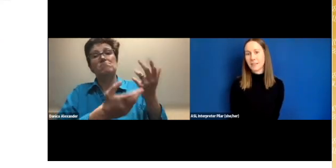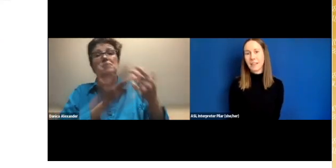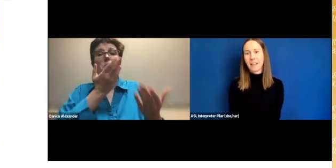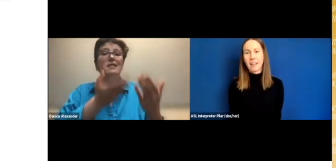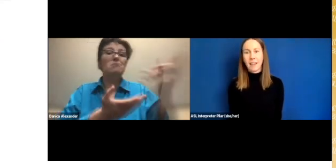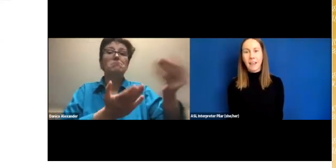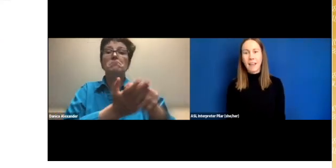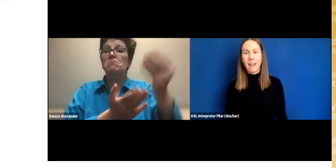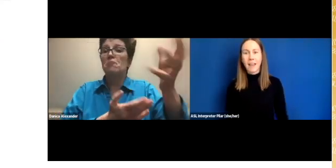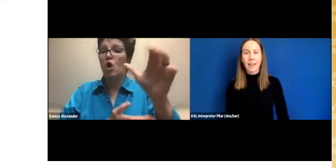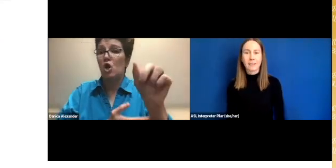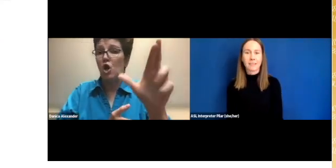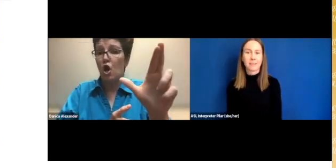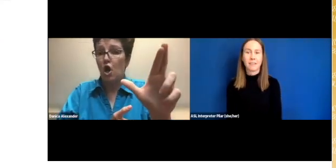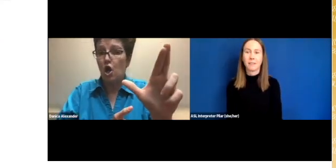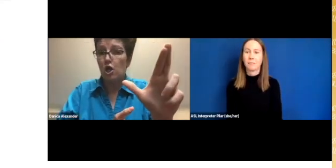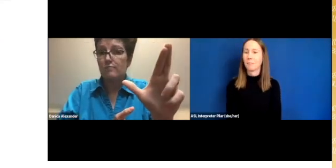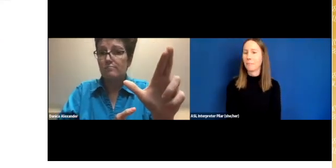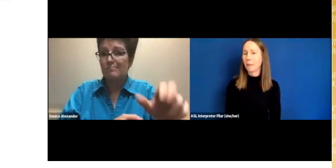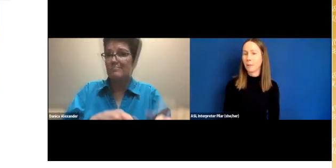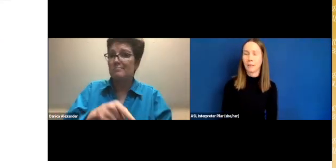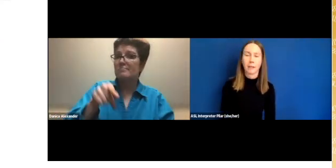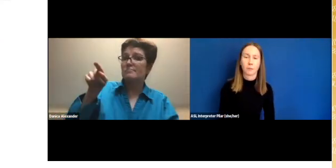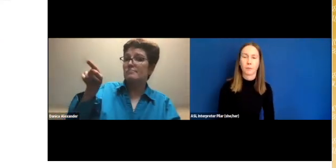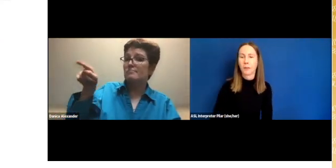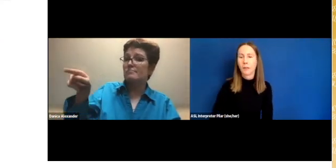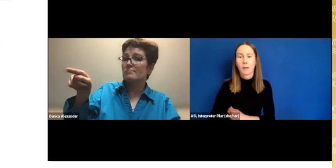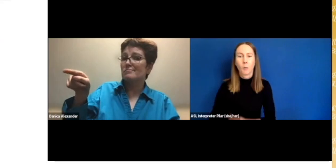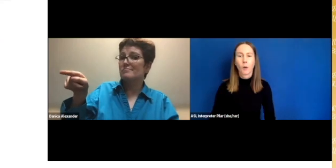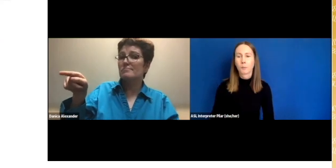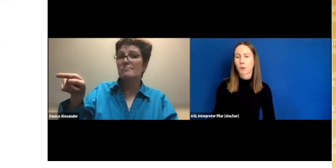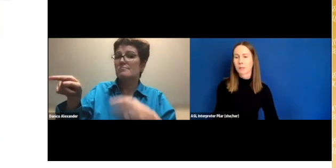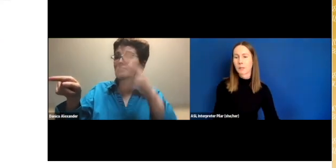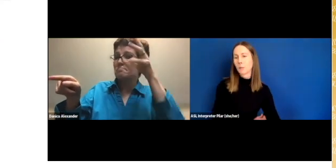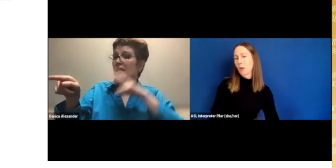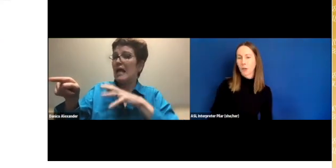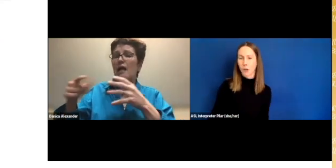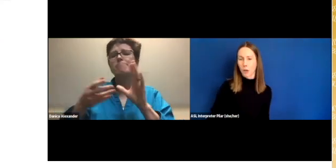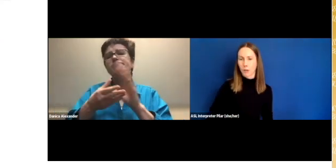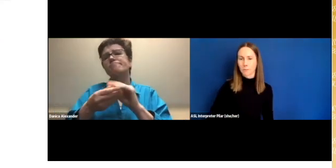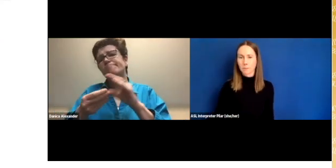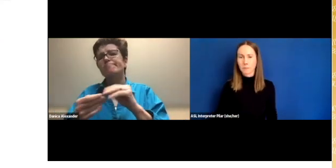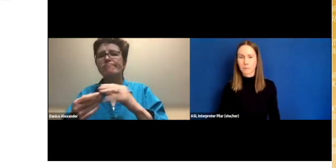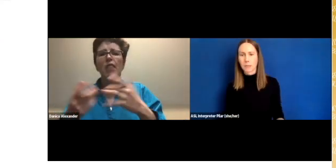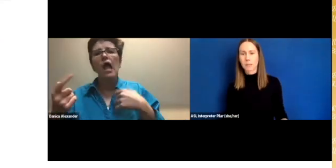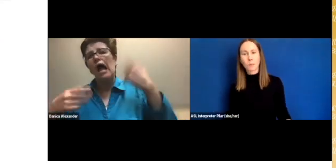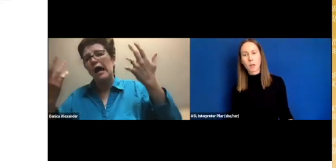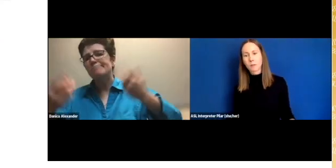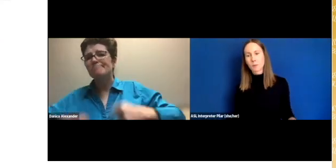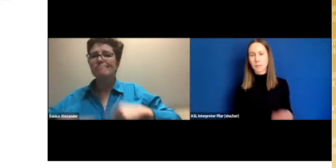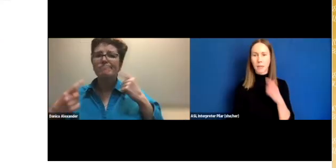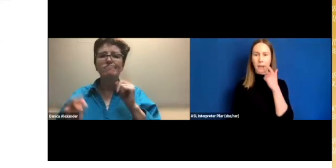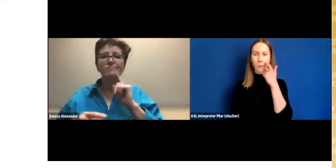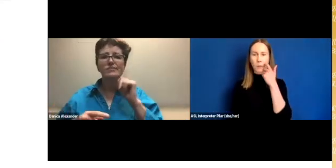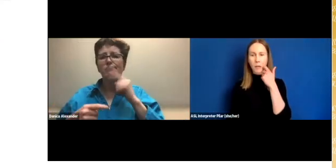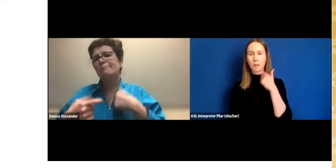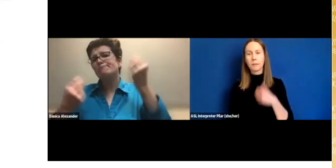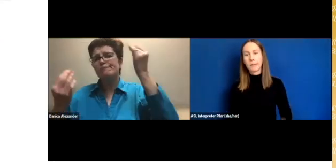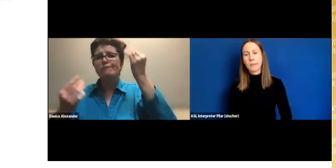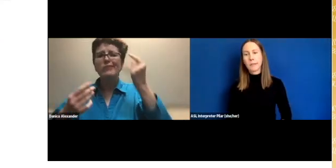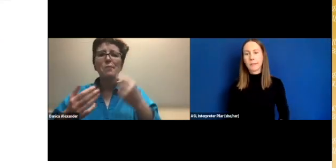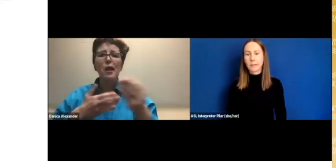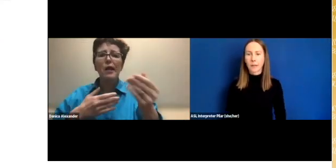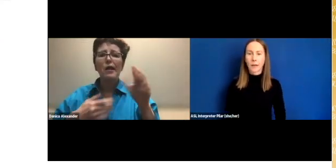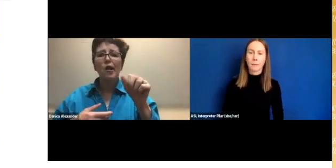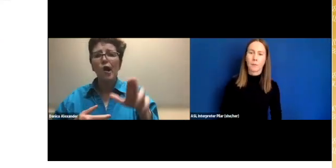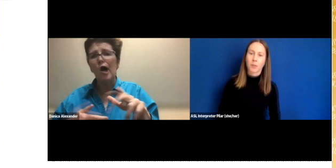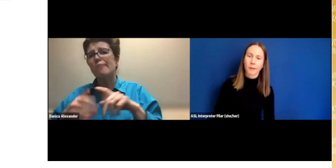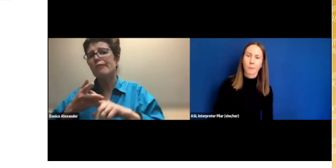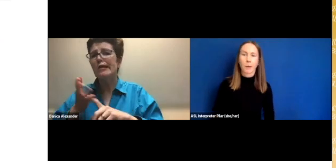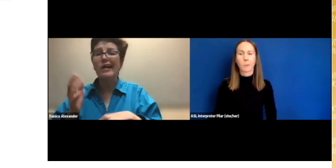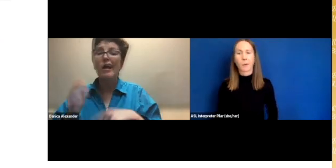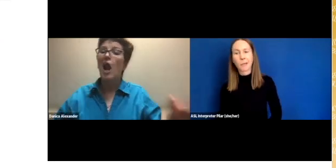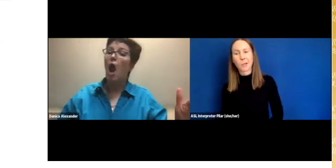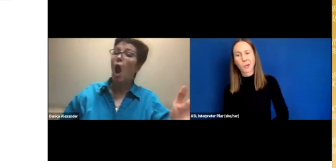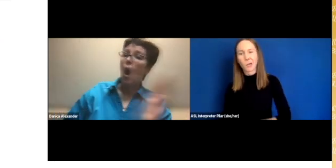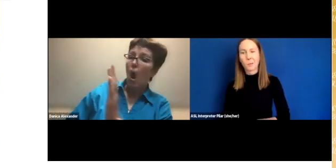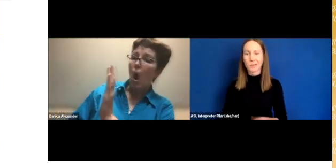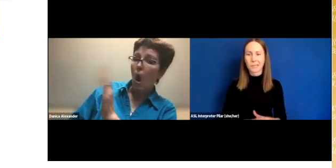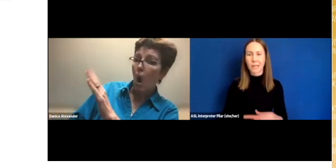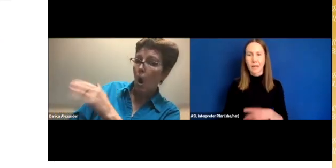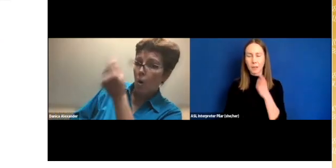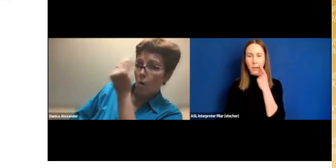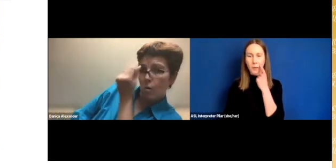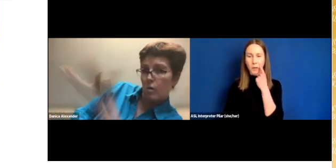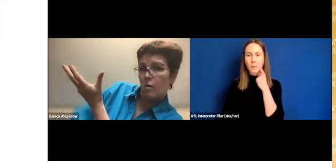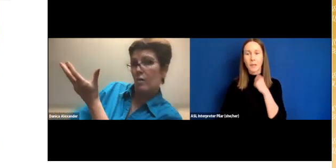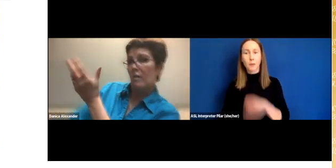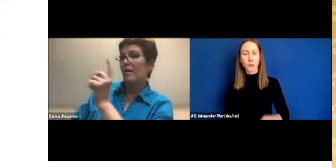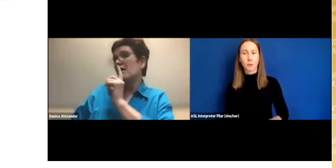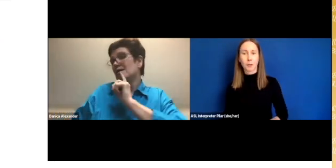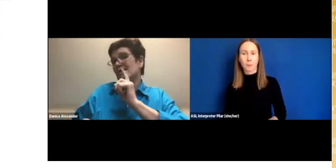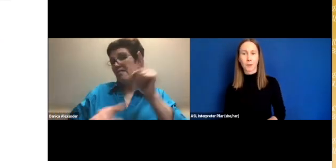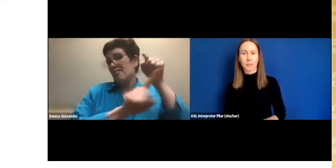So, as I was saying, we're birds of the feather and we flock together.